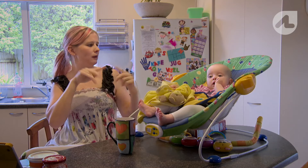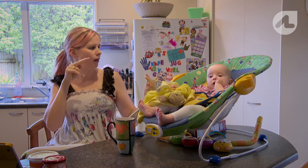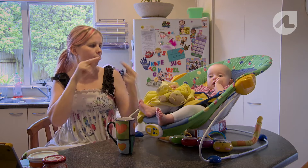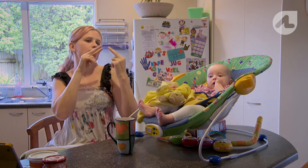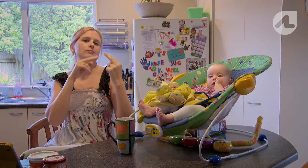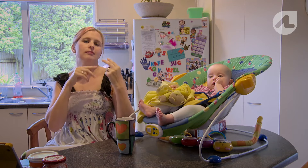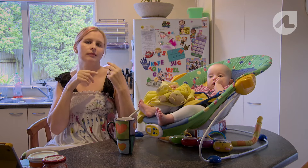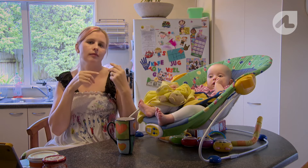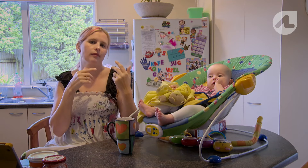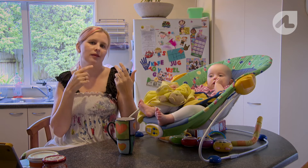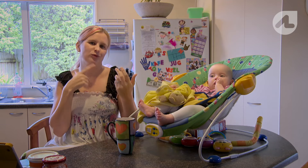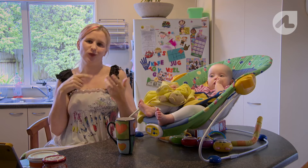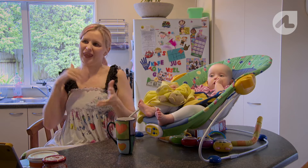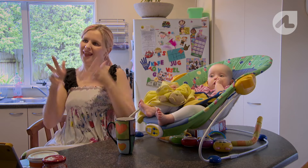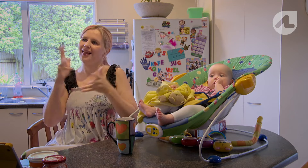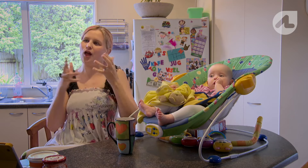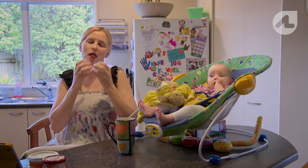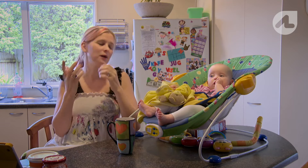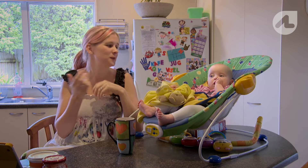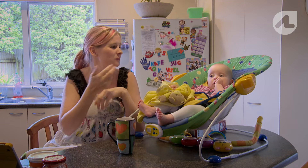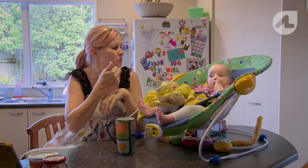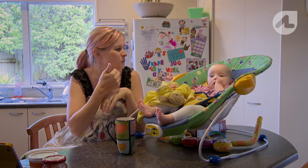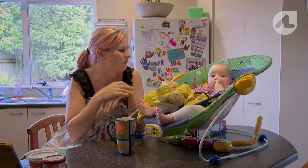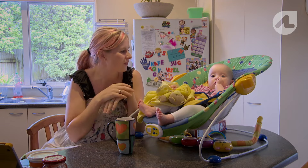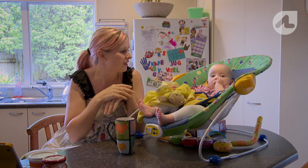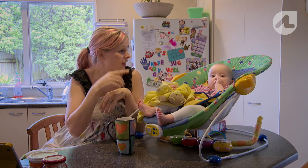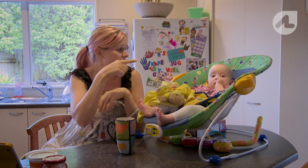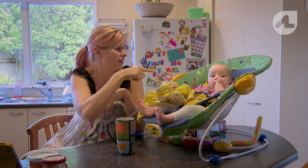It seems like the children automatically look and they're watching for sign language.